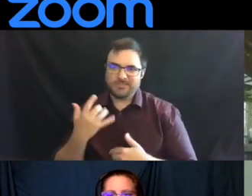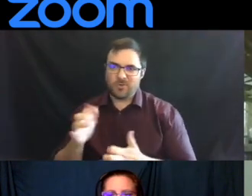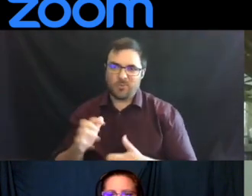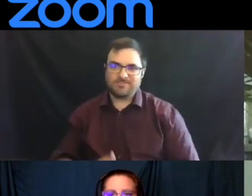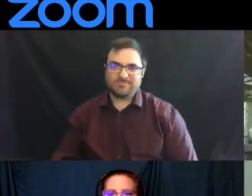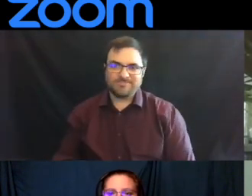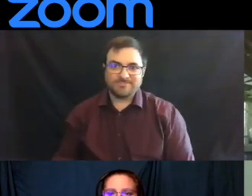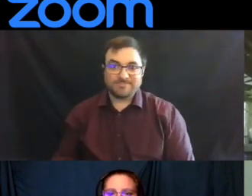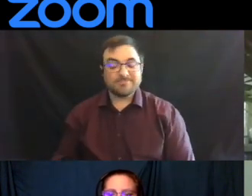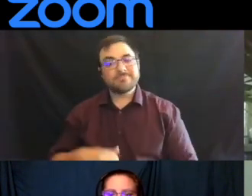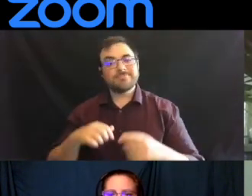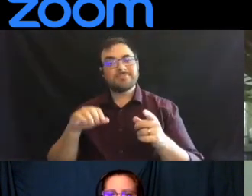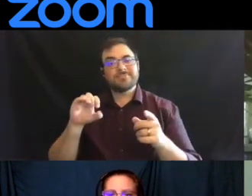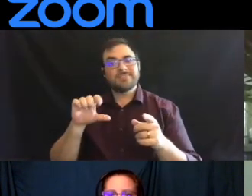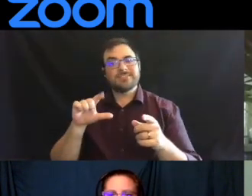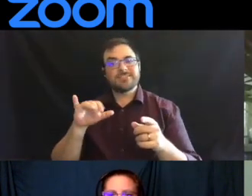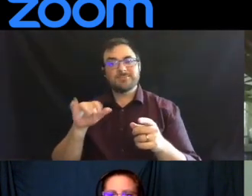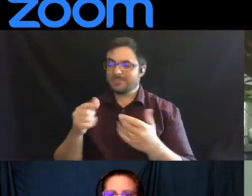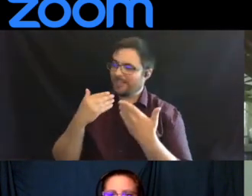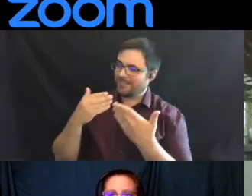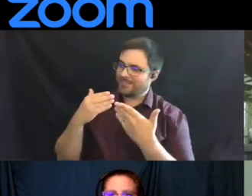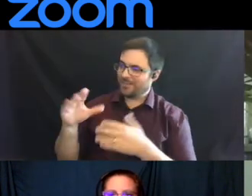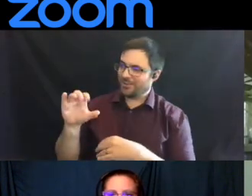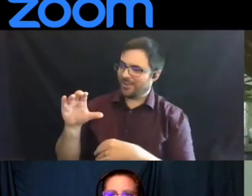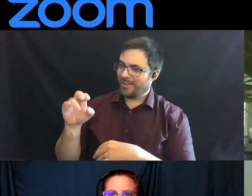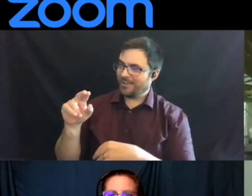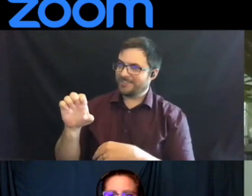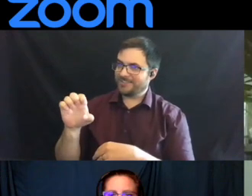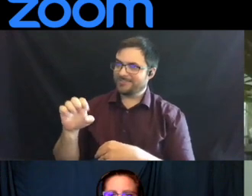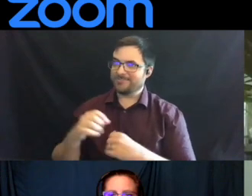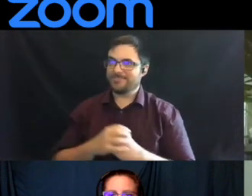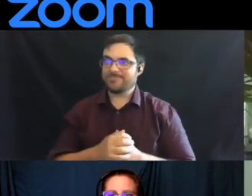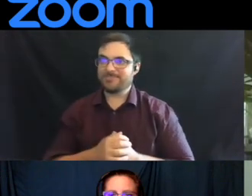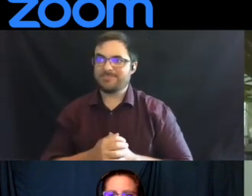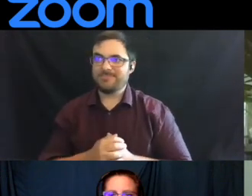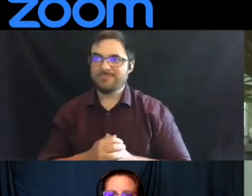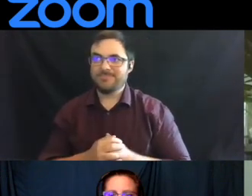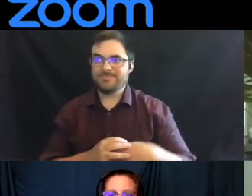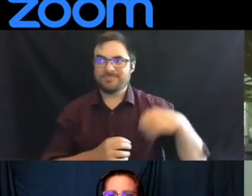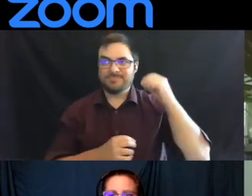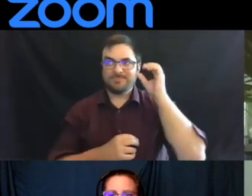Elizabeth: Perfect. Thank you Connie. Connie: You're welcome. Elizabeth: Okay, so moving on. EHDI stands for... .